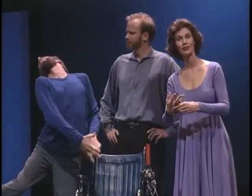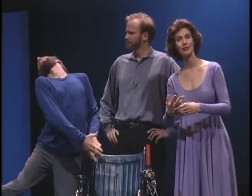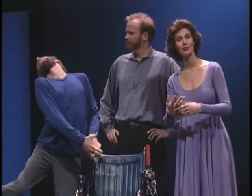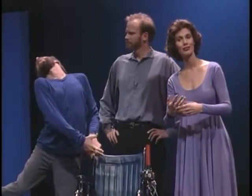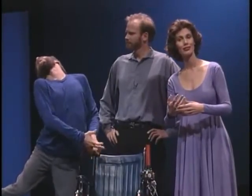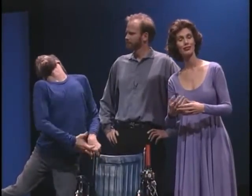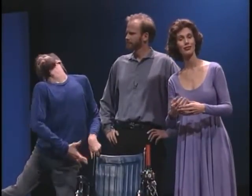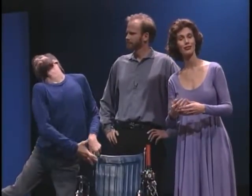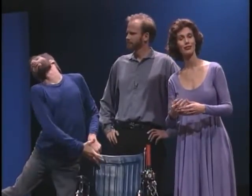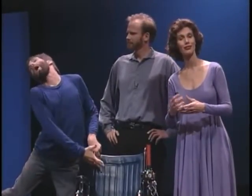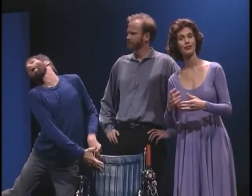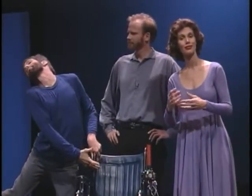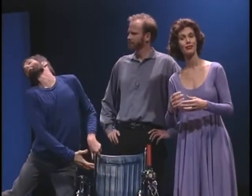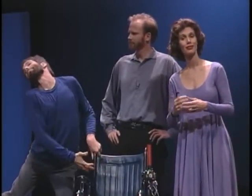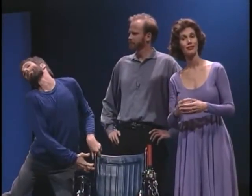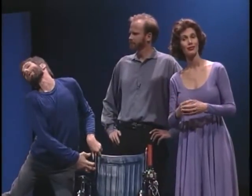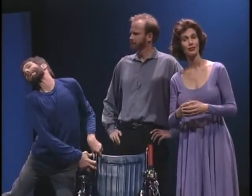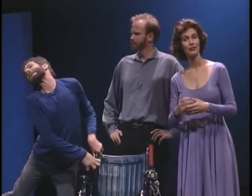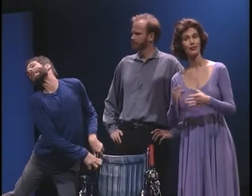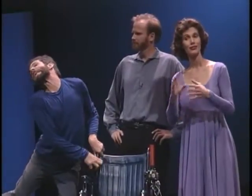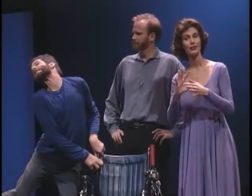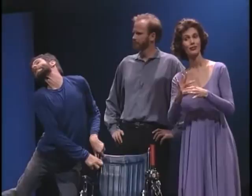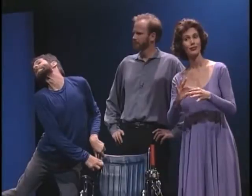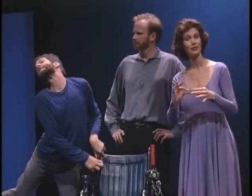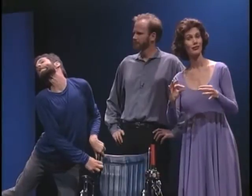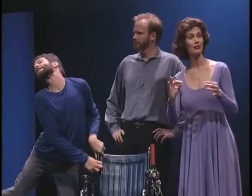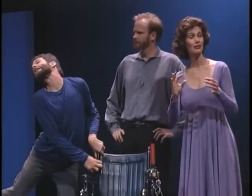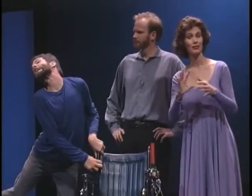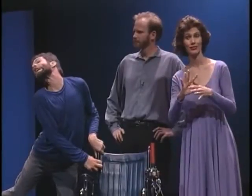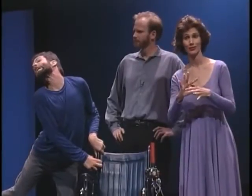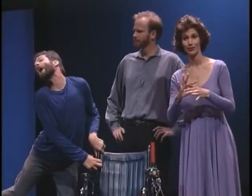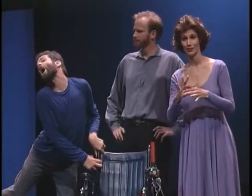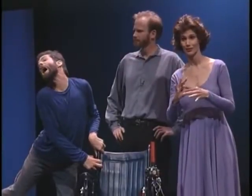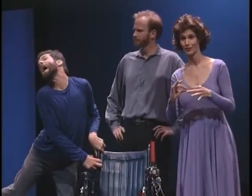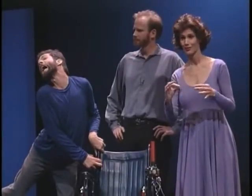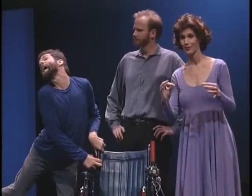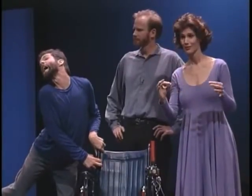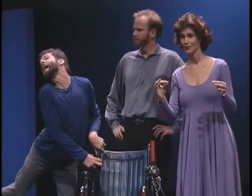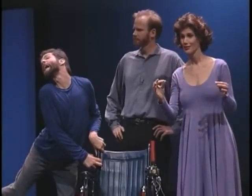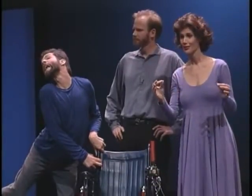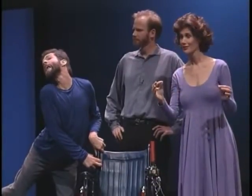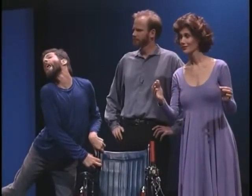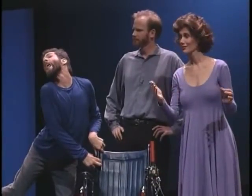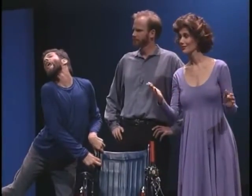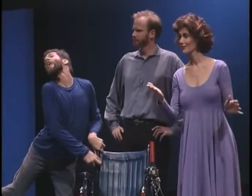yeah yeah